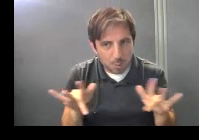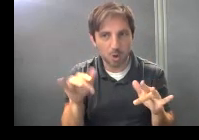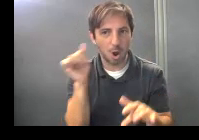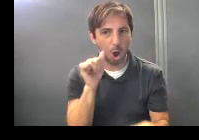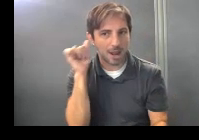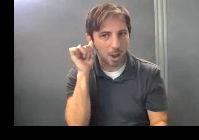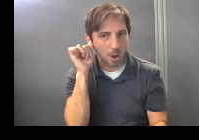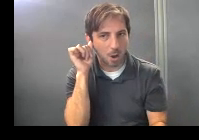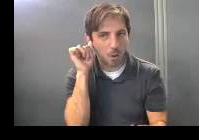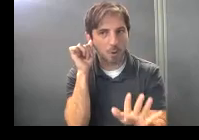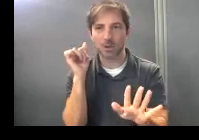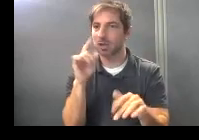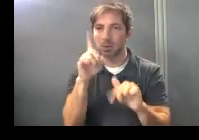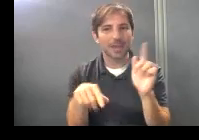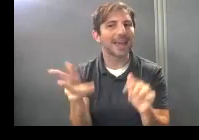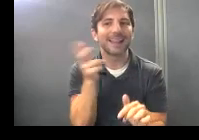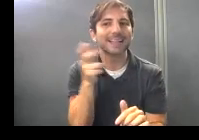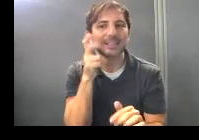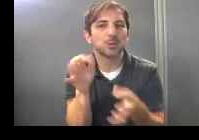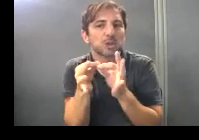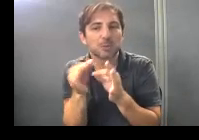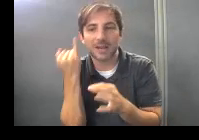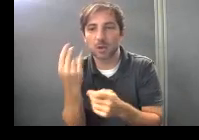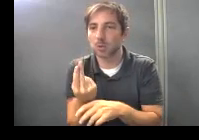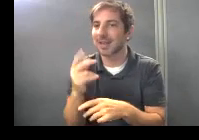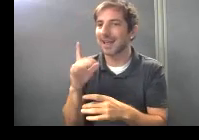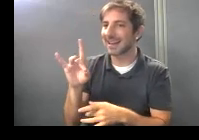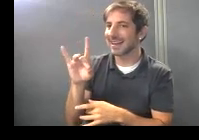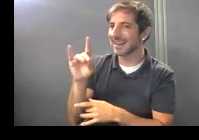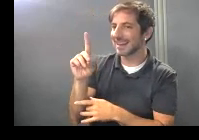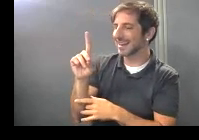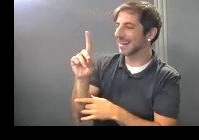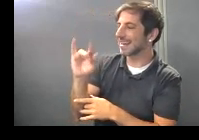YOU CAN'T LISTEN TO INTERPRETATION IF YOU USE DIAL IN OR CALL ME PHONE FEATURES.